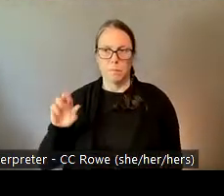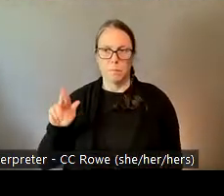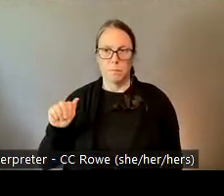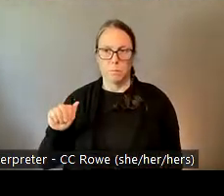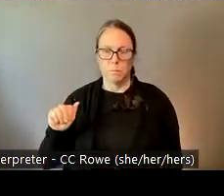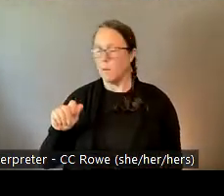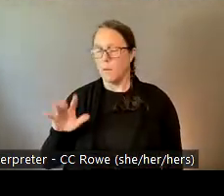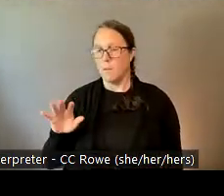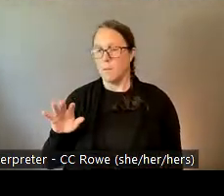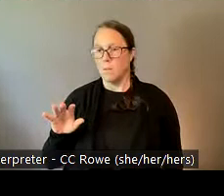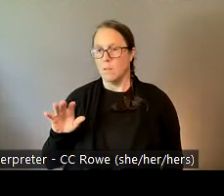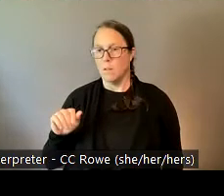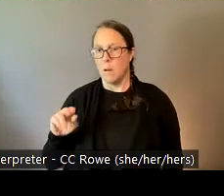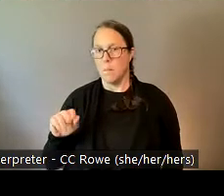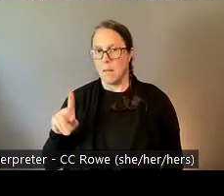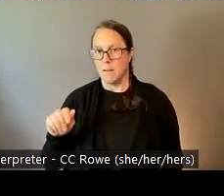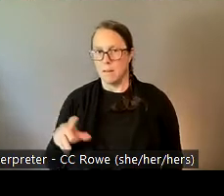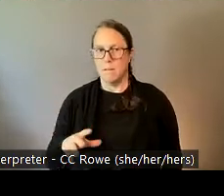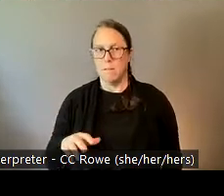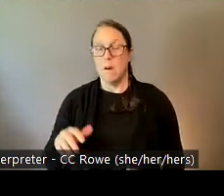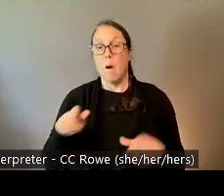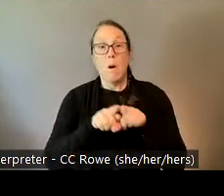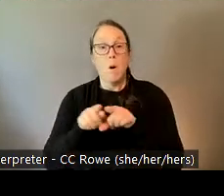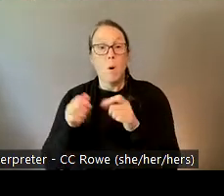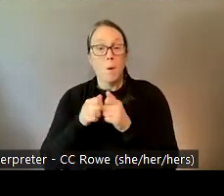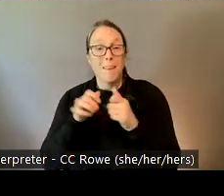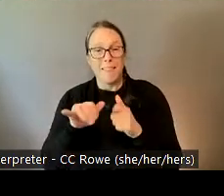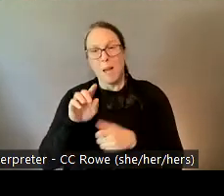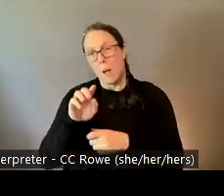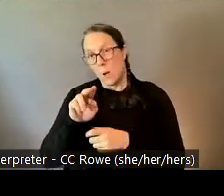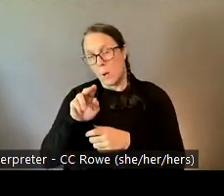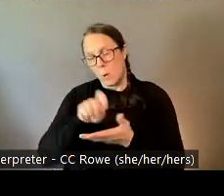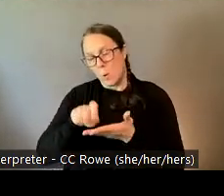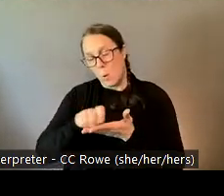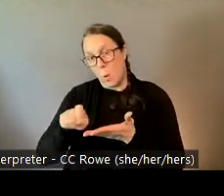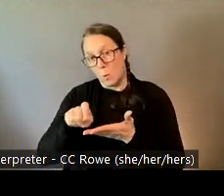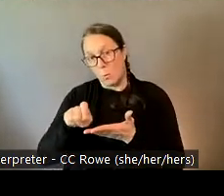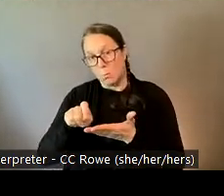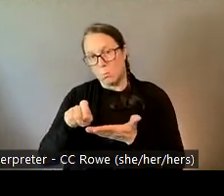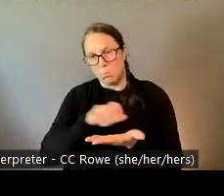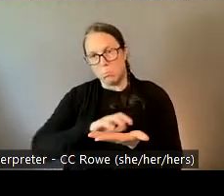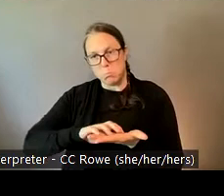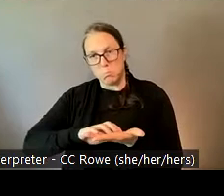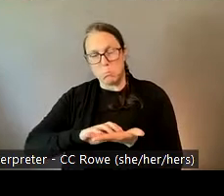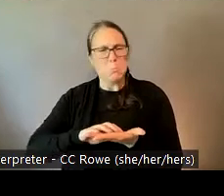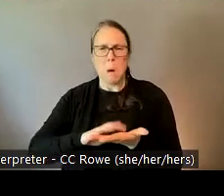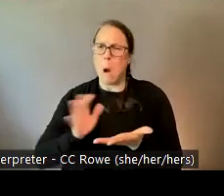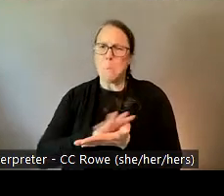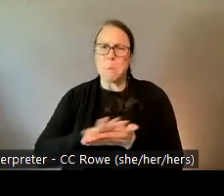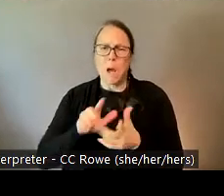And also with the note taking device, that's very handy to just throw in a backpack or a purse